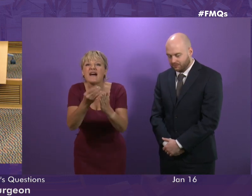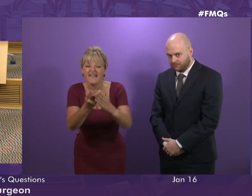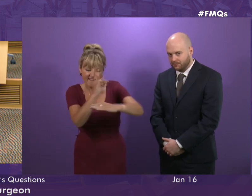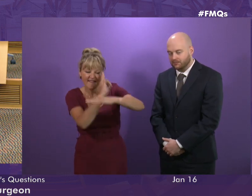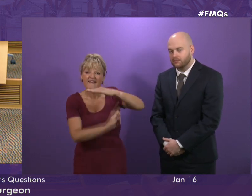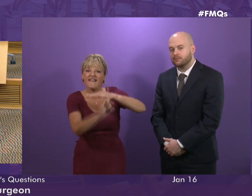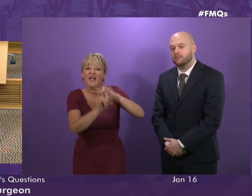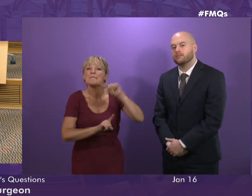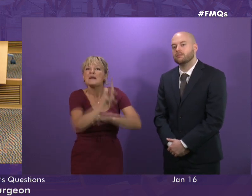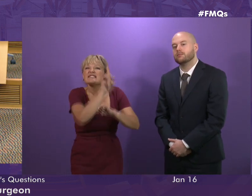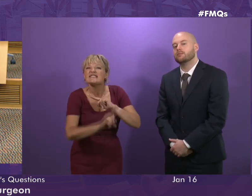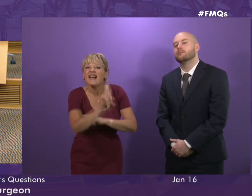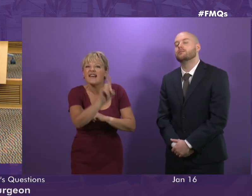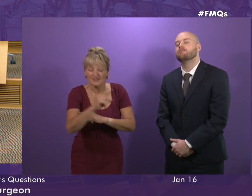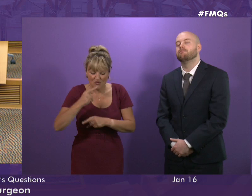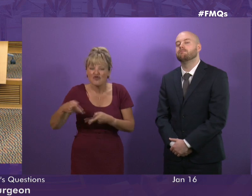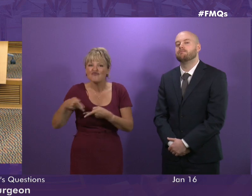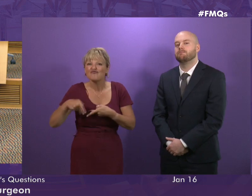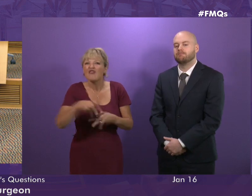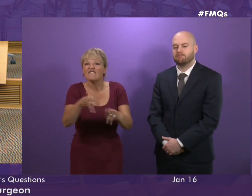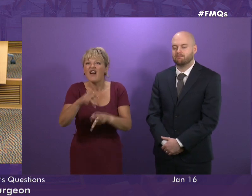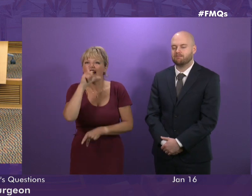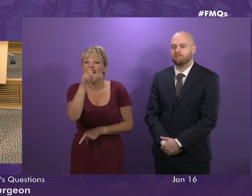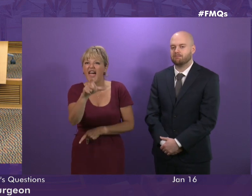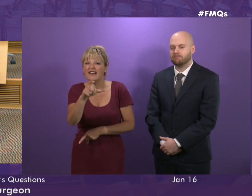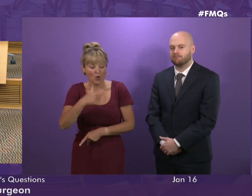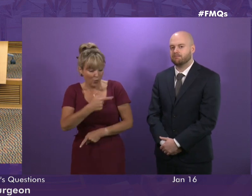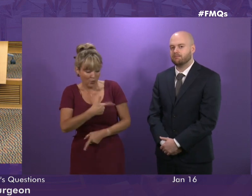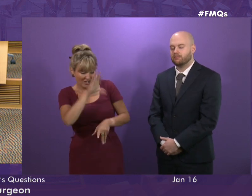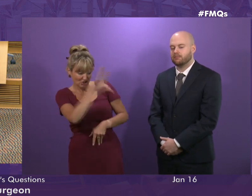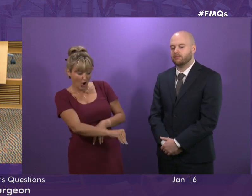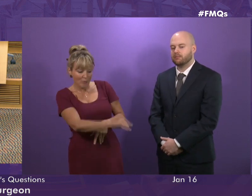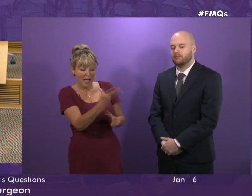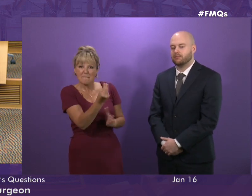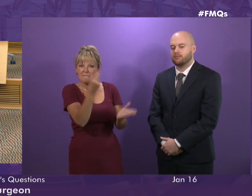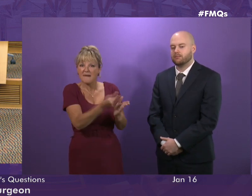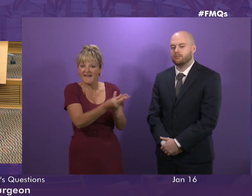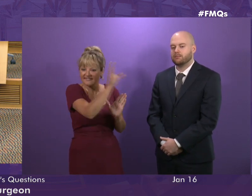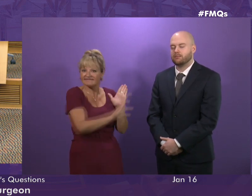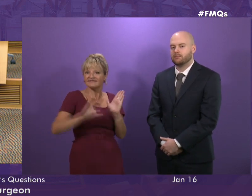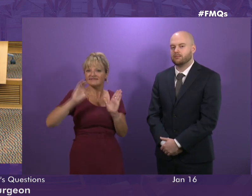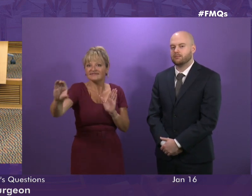destruction on the River Clyde. Those are the different choices that we can make, and